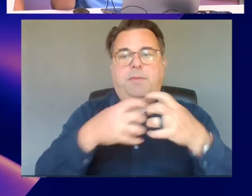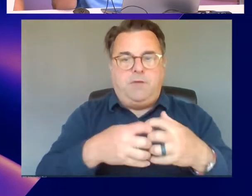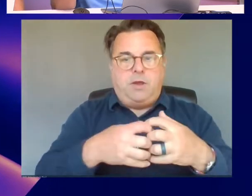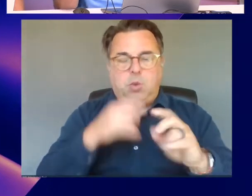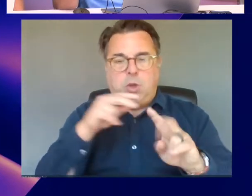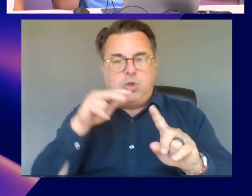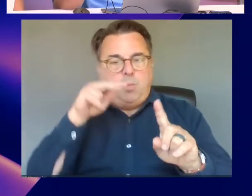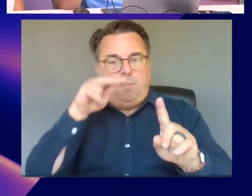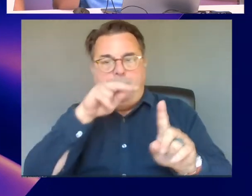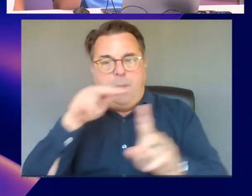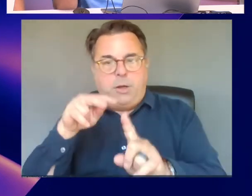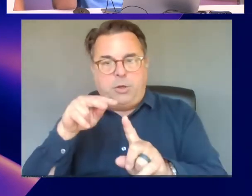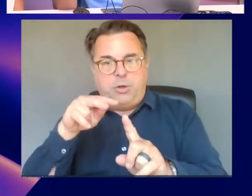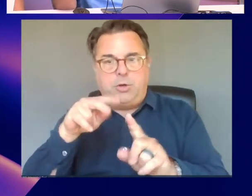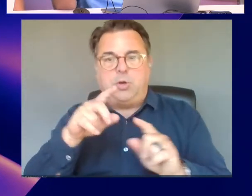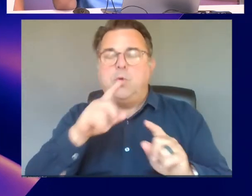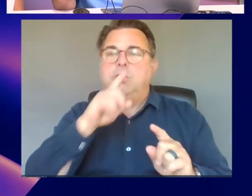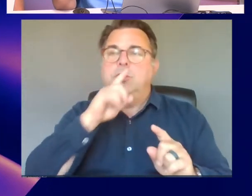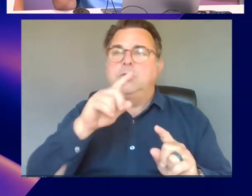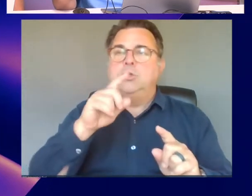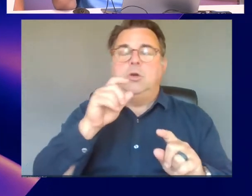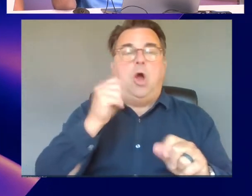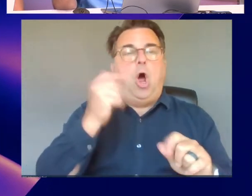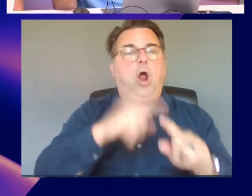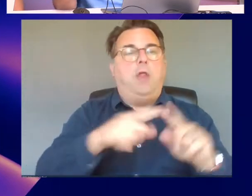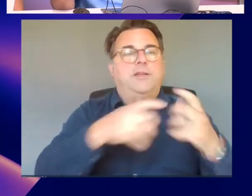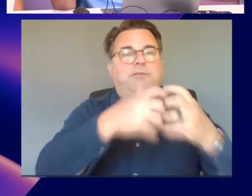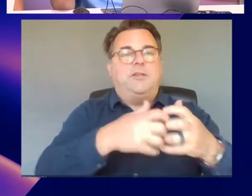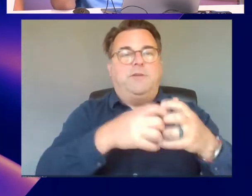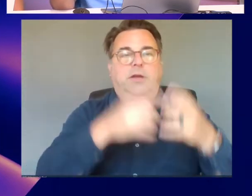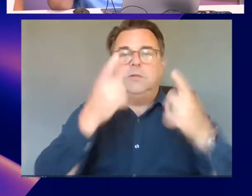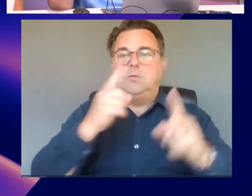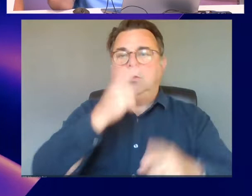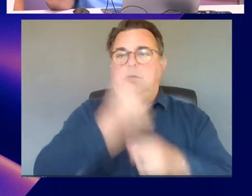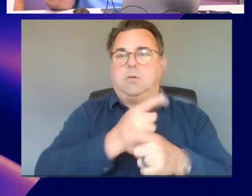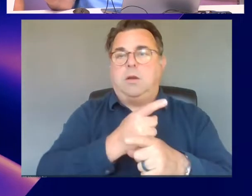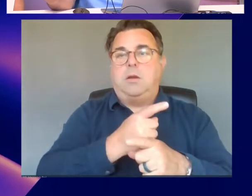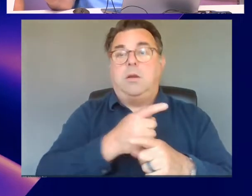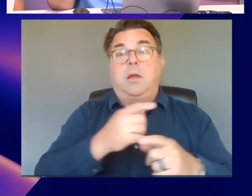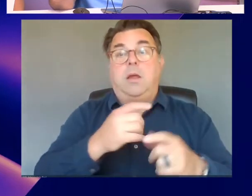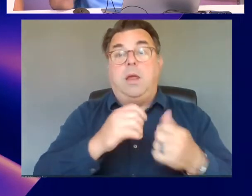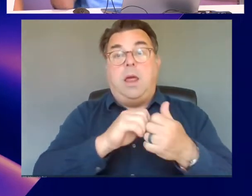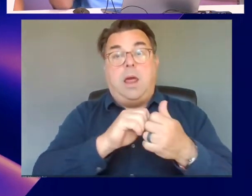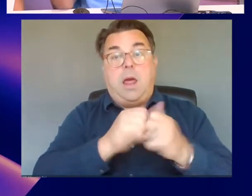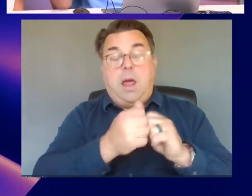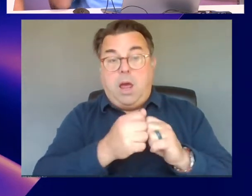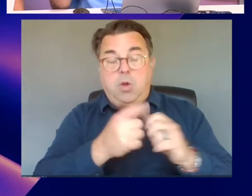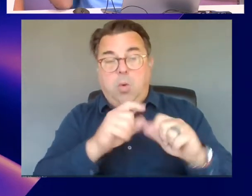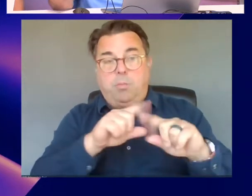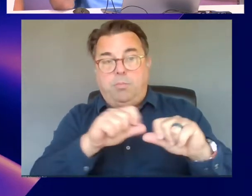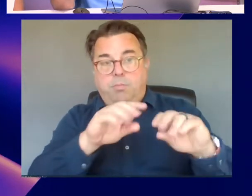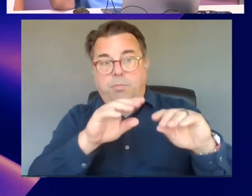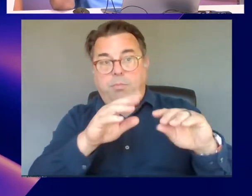Make sure that all the devices are working perfectly. Another is you want to provide a recommendation. Another is you want to take an action.